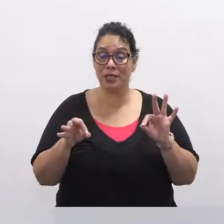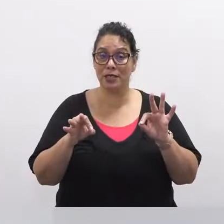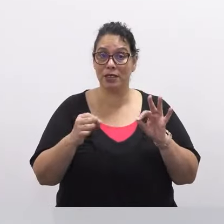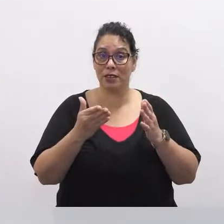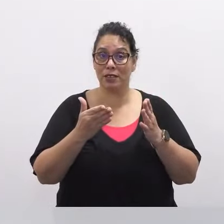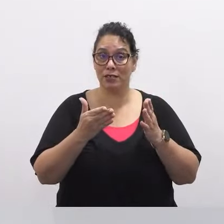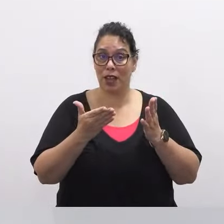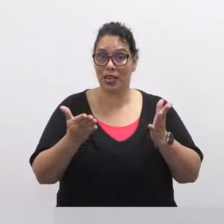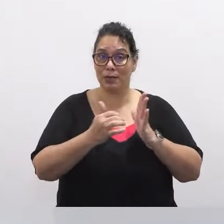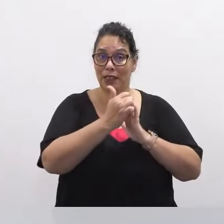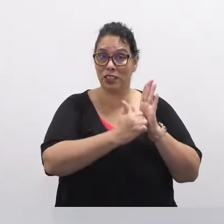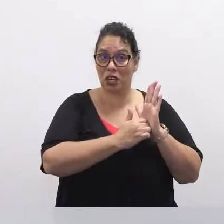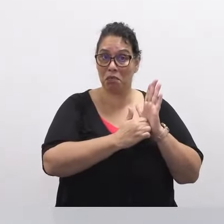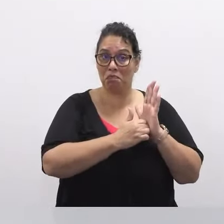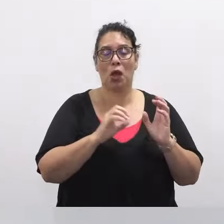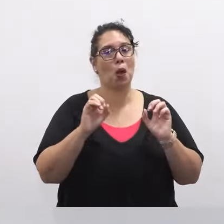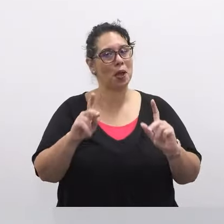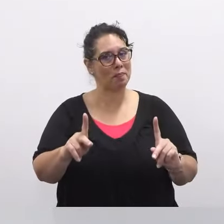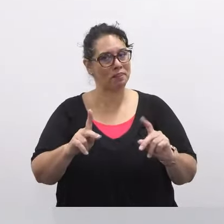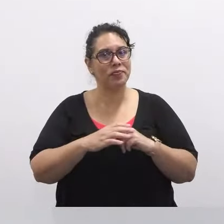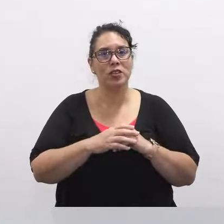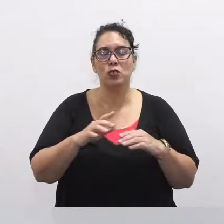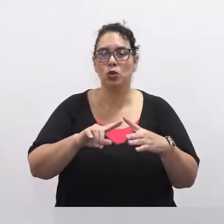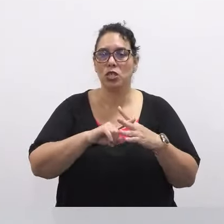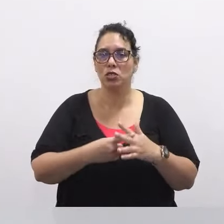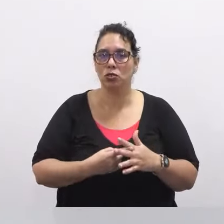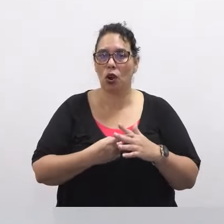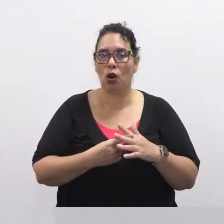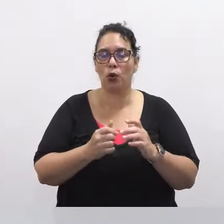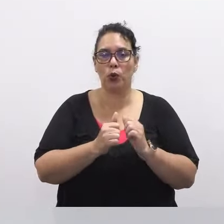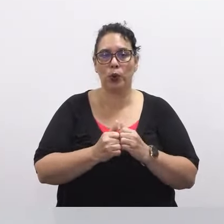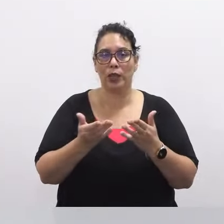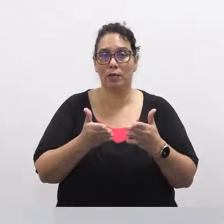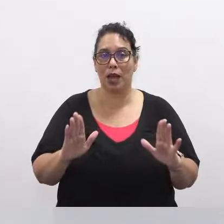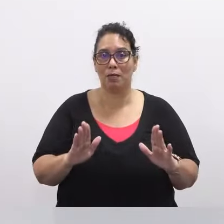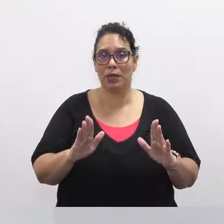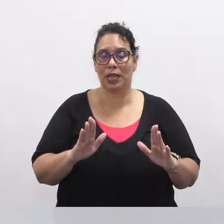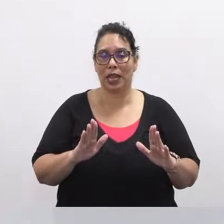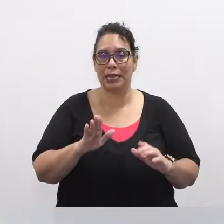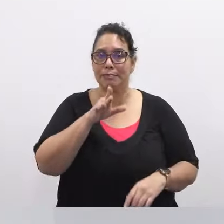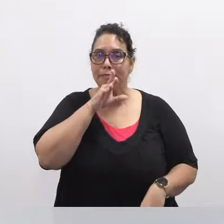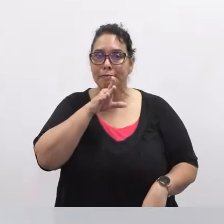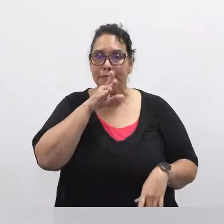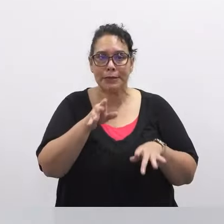Okay, we'll start then with public testimony on items, not listed on the agenda.